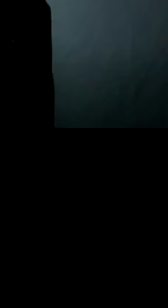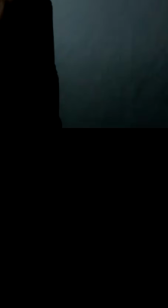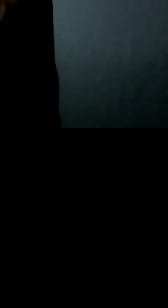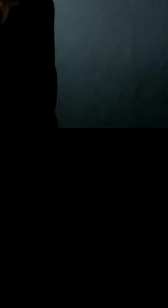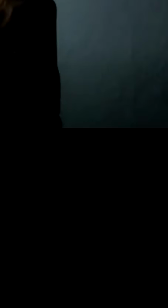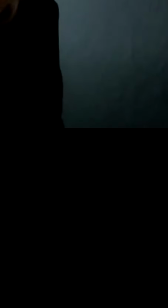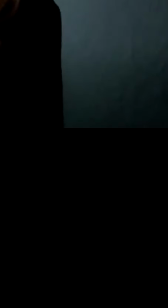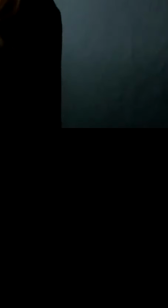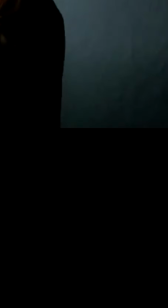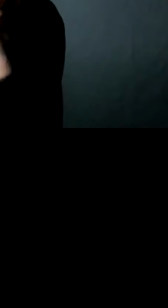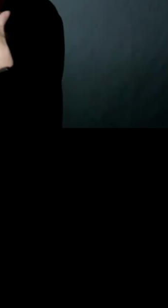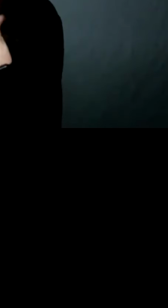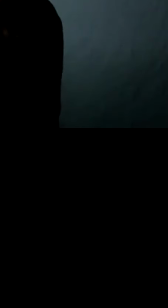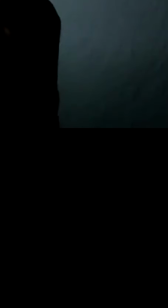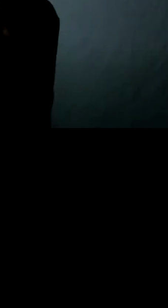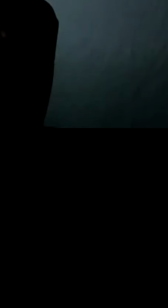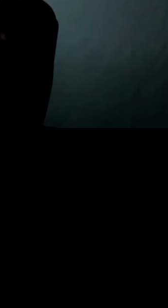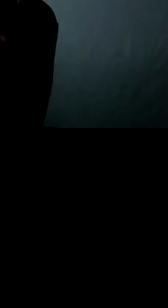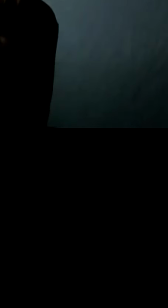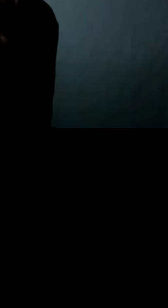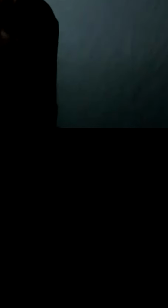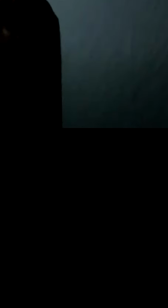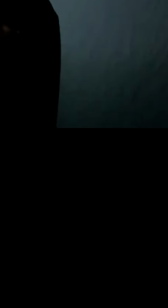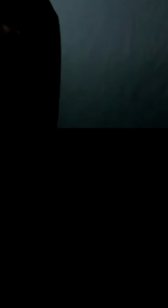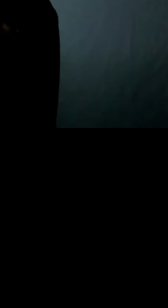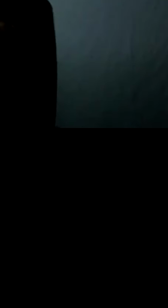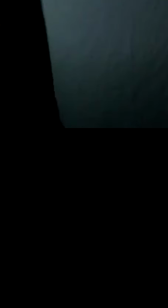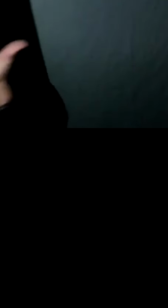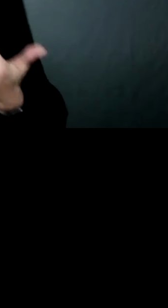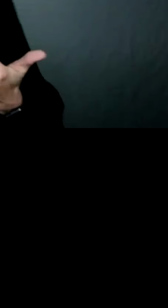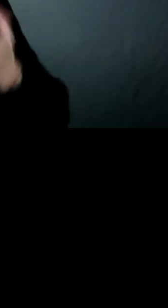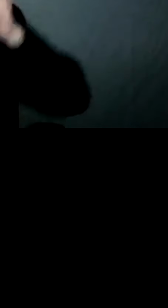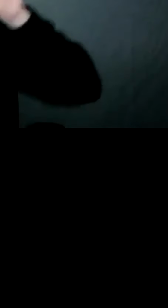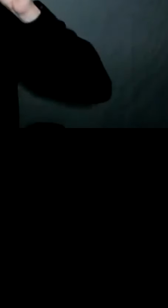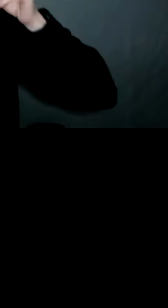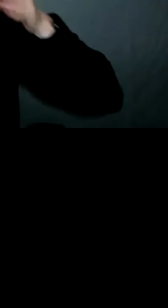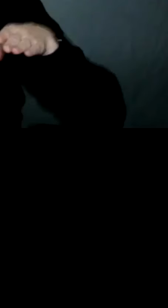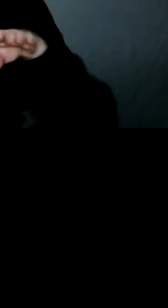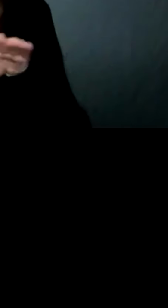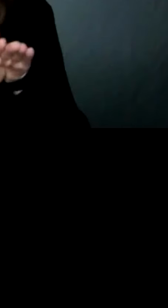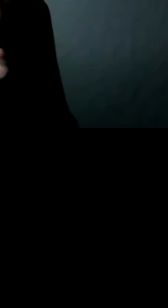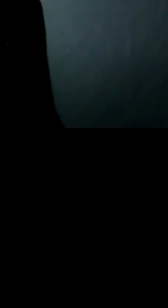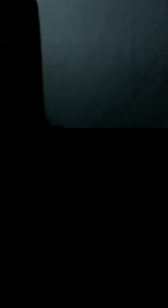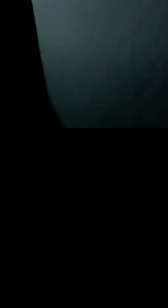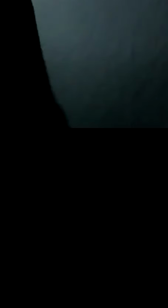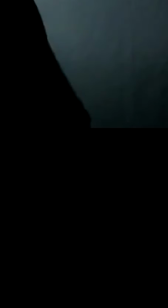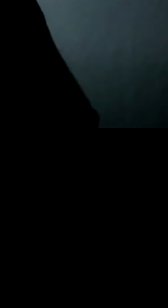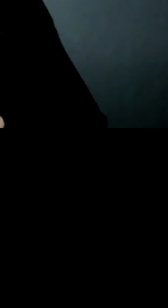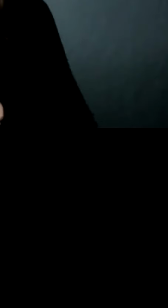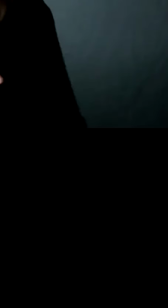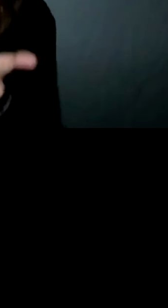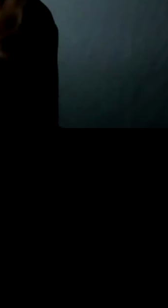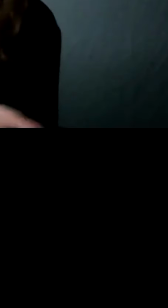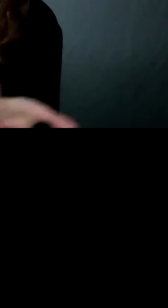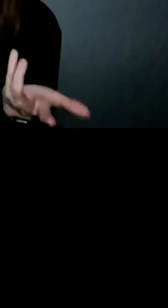health is saying you need to follow guidance from local public health.